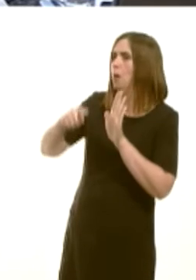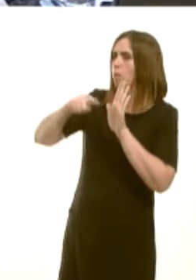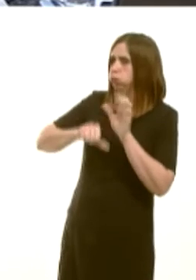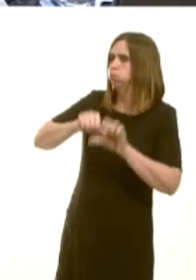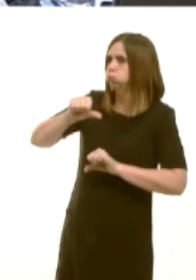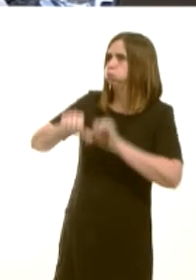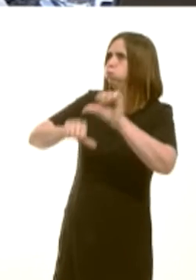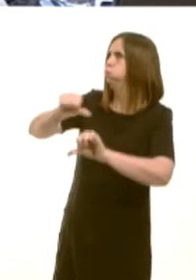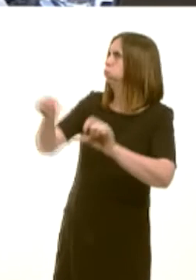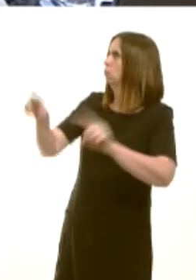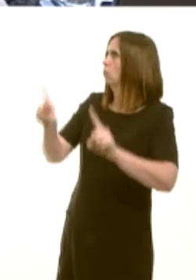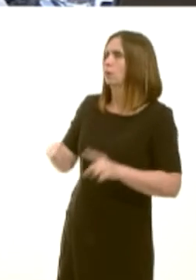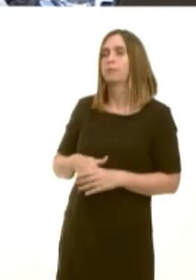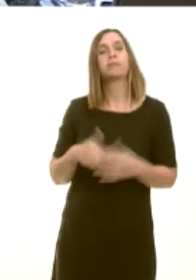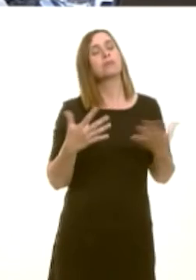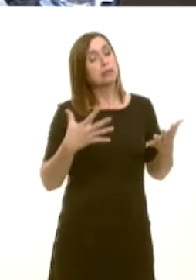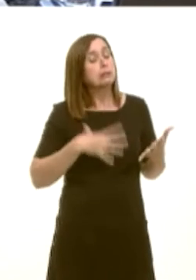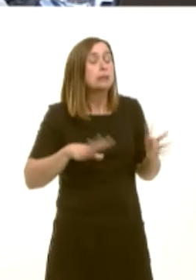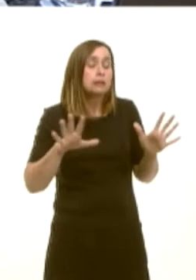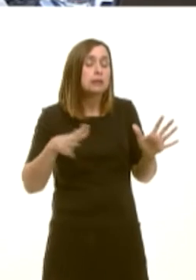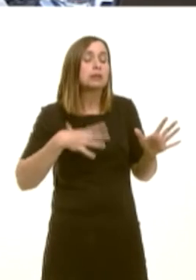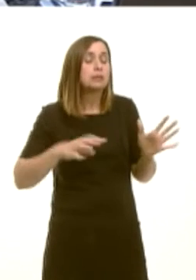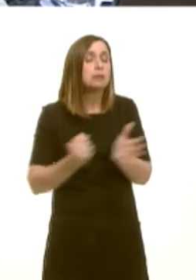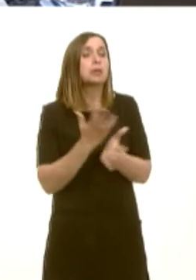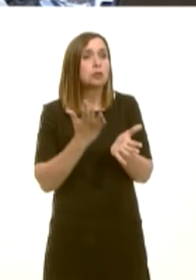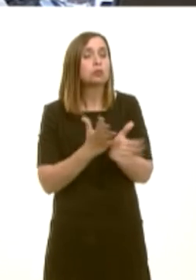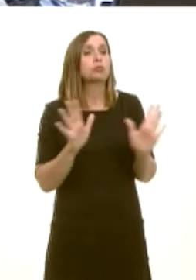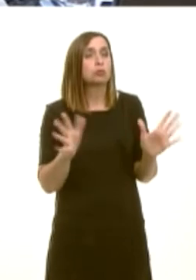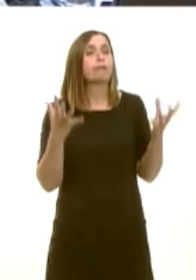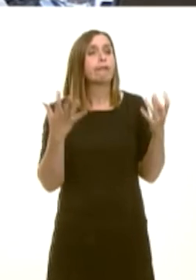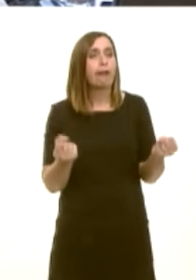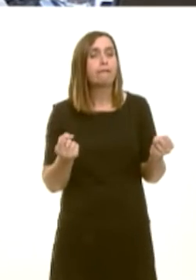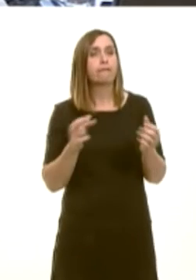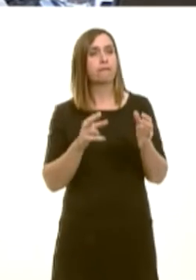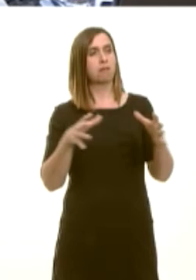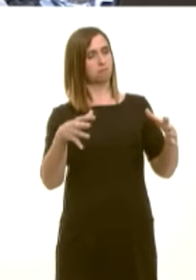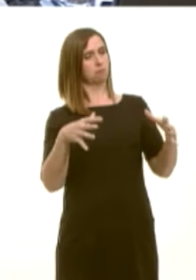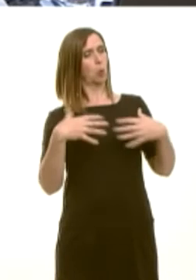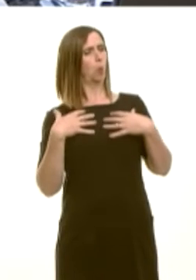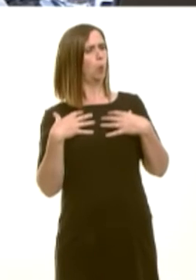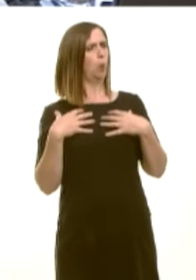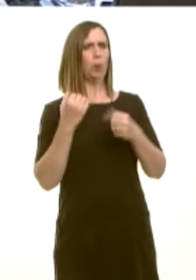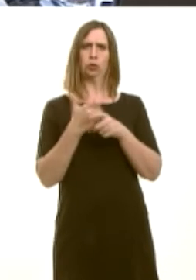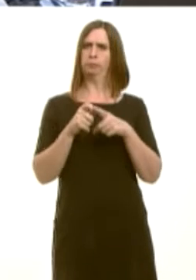do is to ensure that we have in place an attractive NHS that GPs want to work in. That's the first